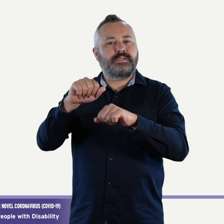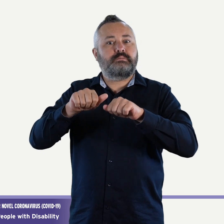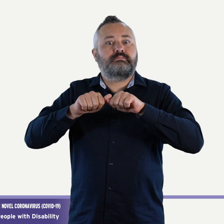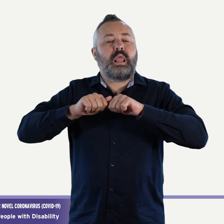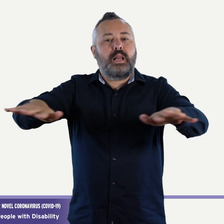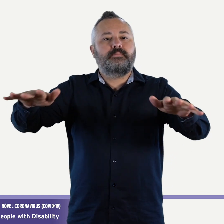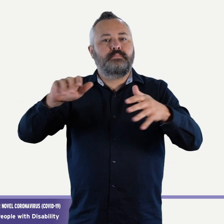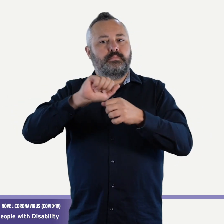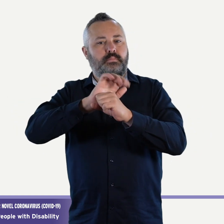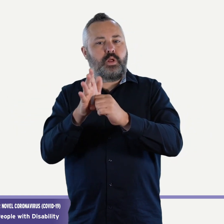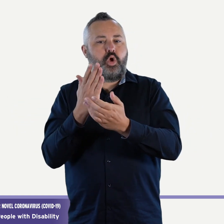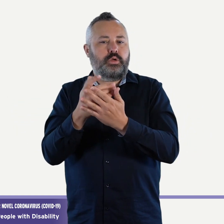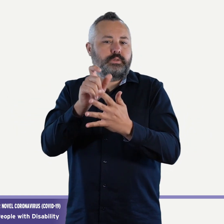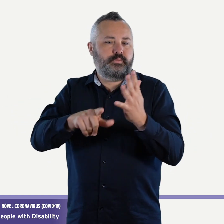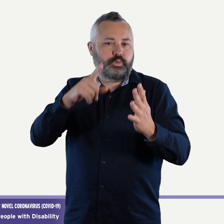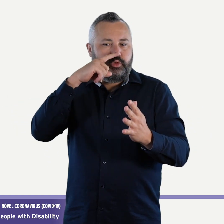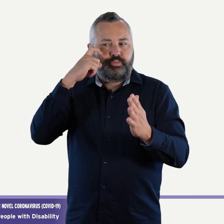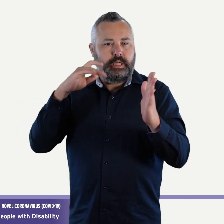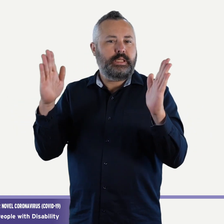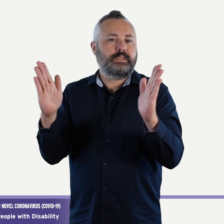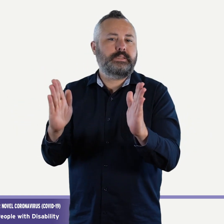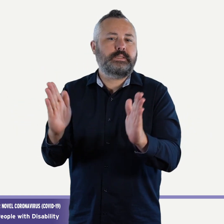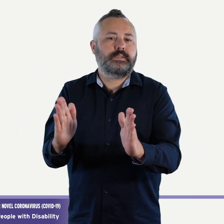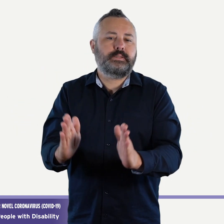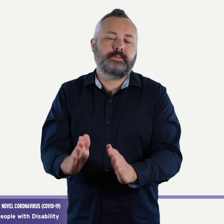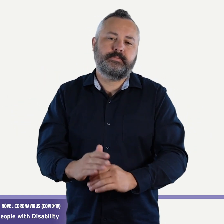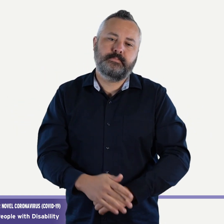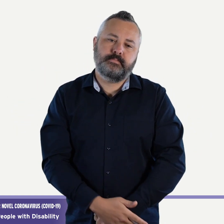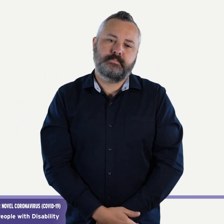in managing and preventing the transmission of COVID-19 for people with disability.